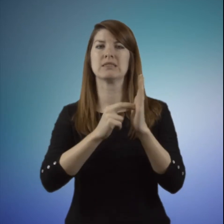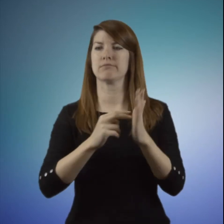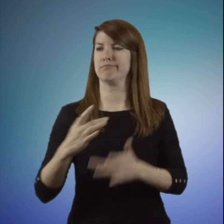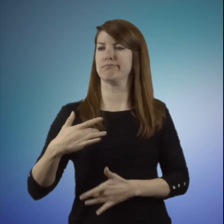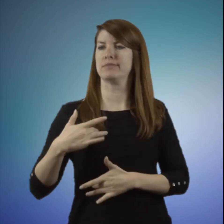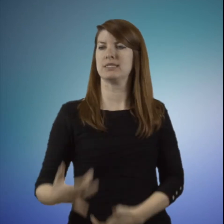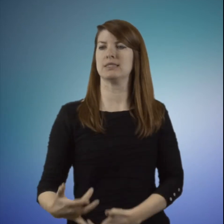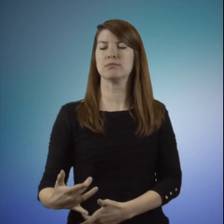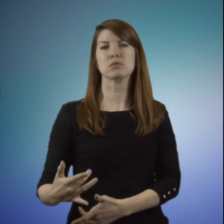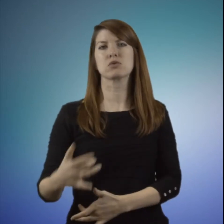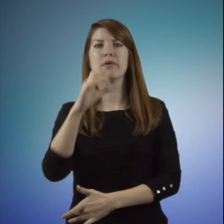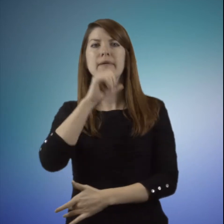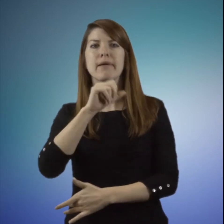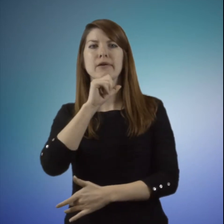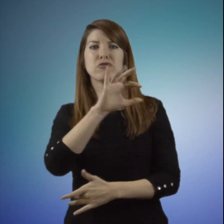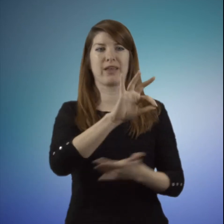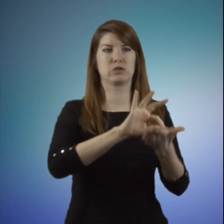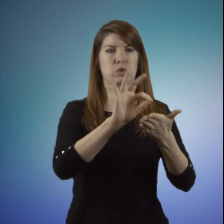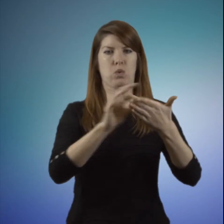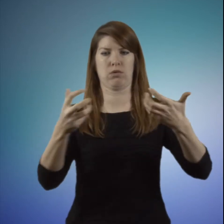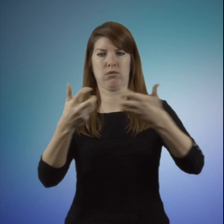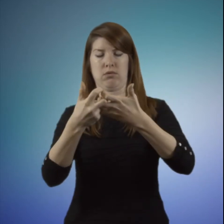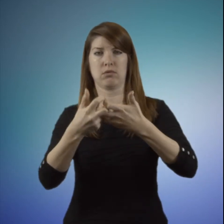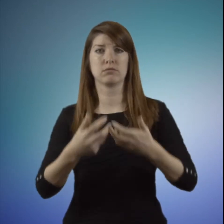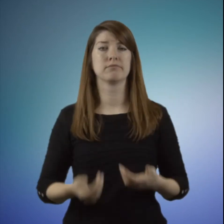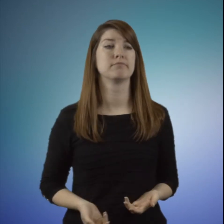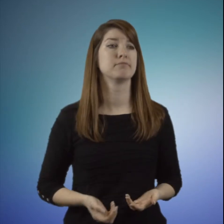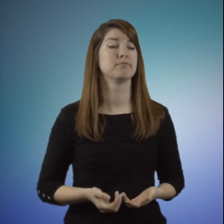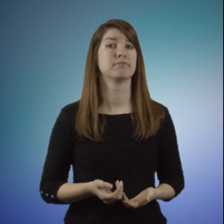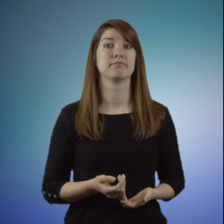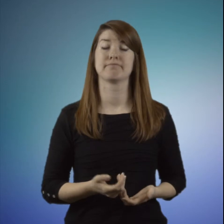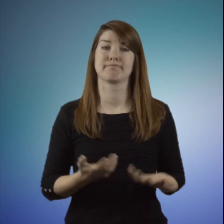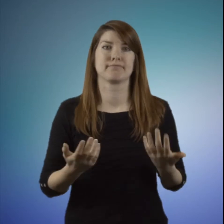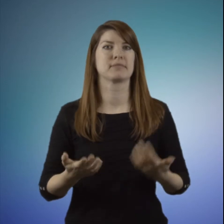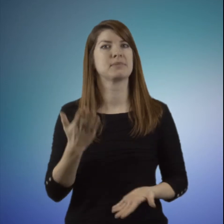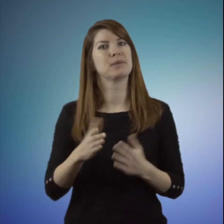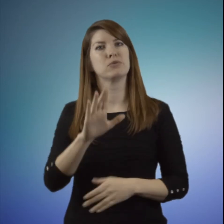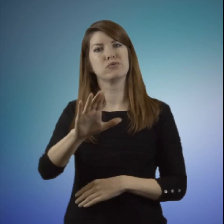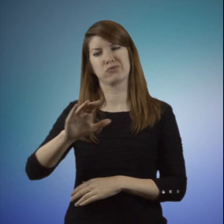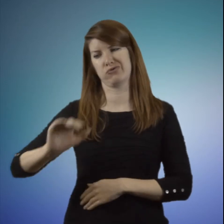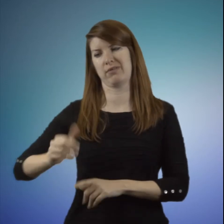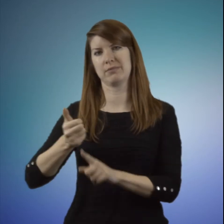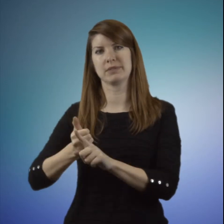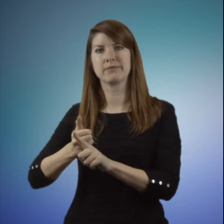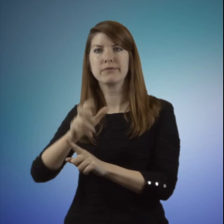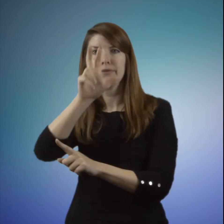So, if your child, chronologically, is 3 years 5 months,